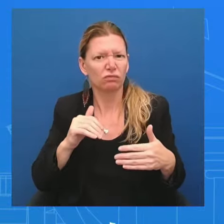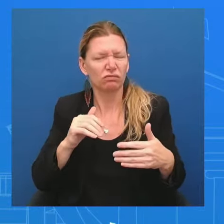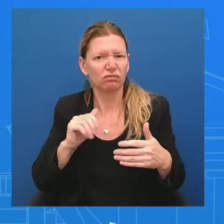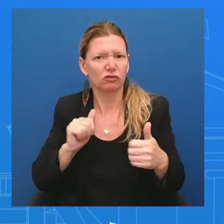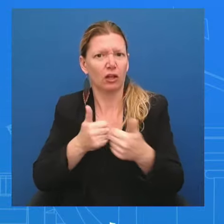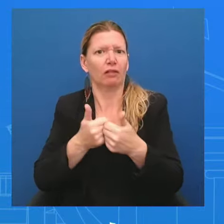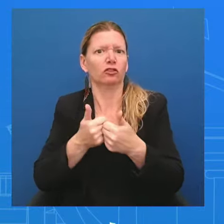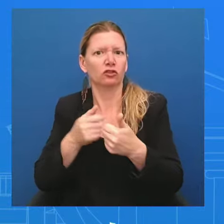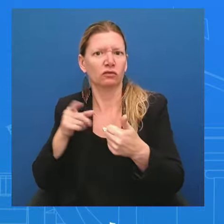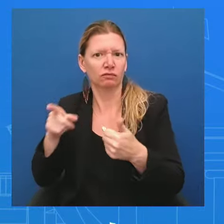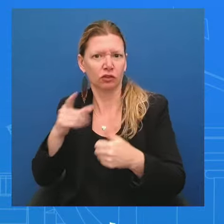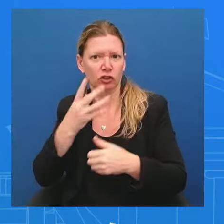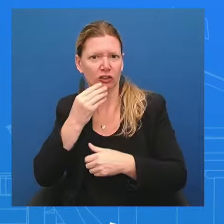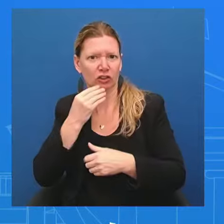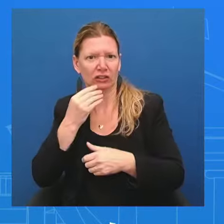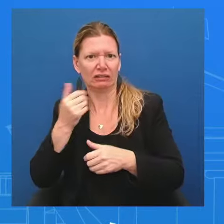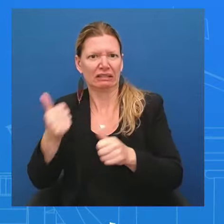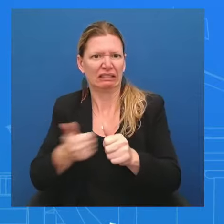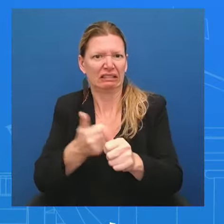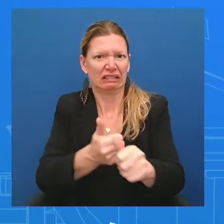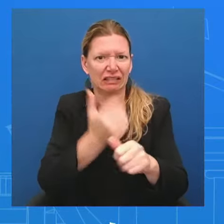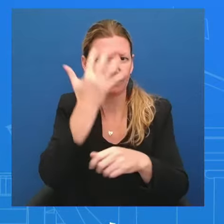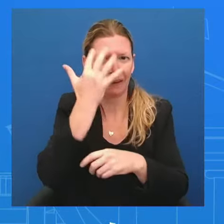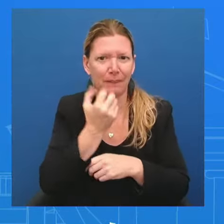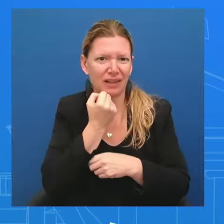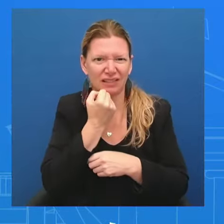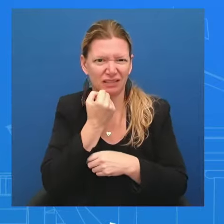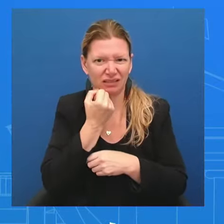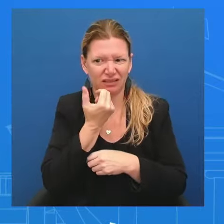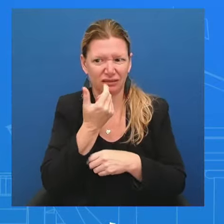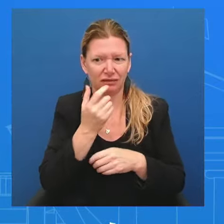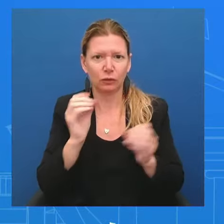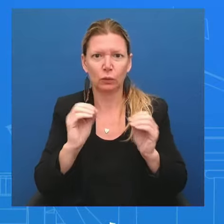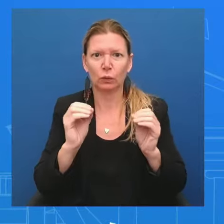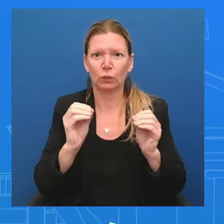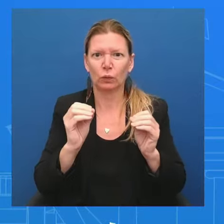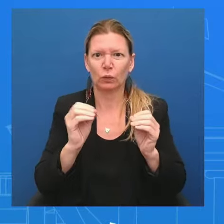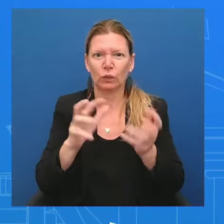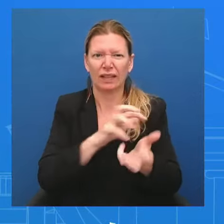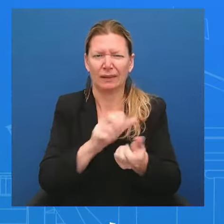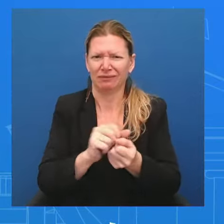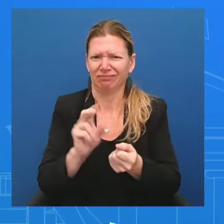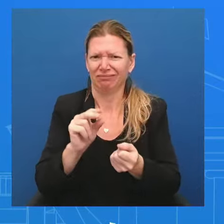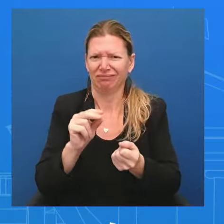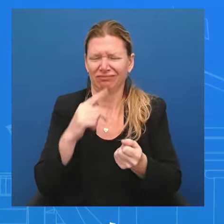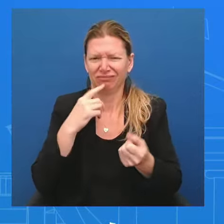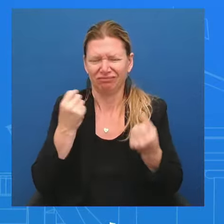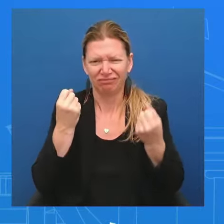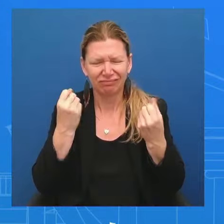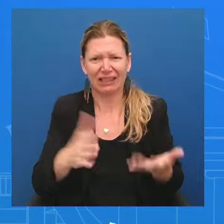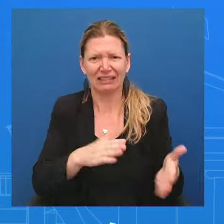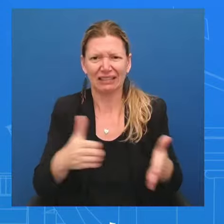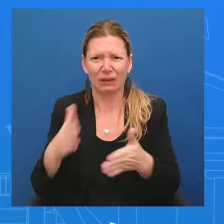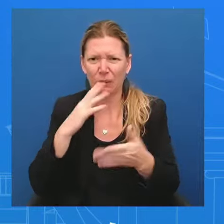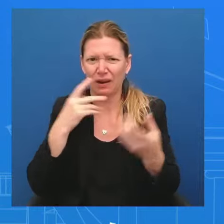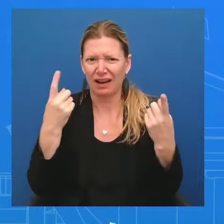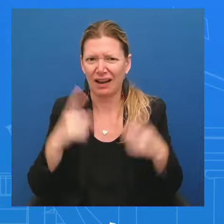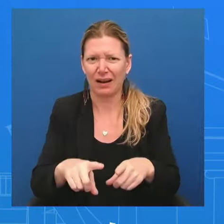and potentially a large number of deaths. We have not seen them do that at this point, but we're watching it very closely.